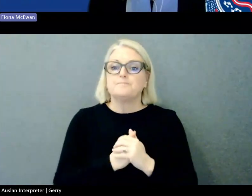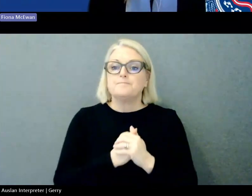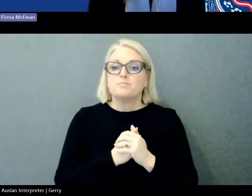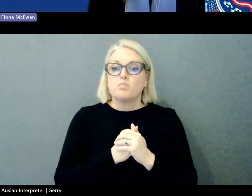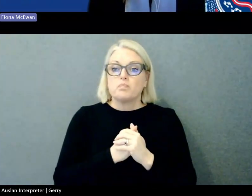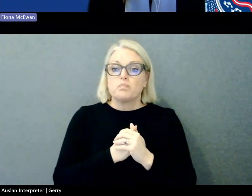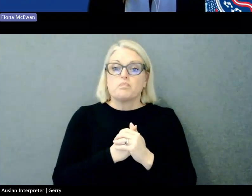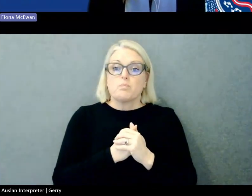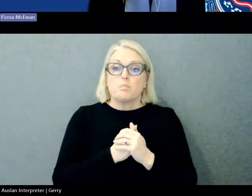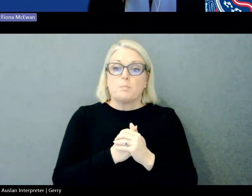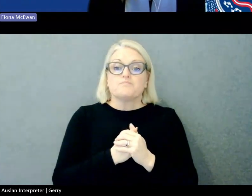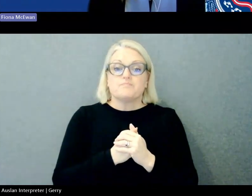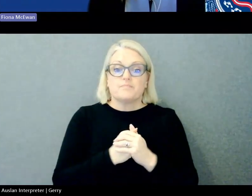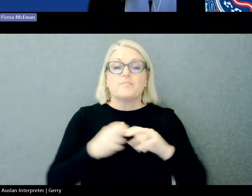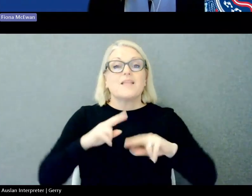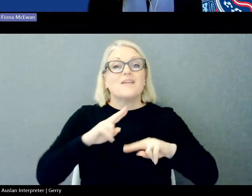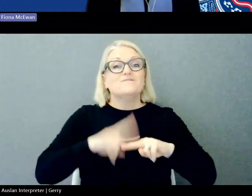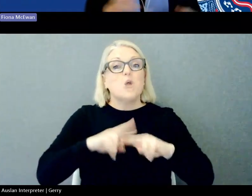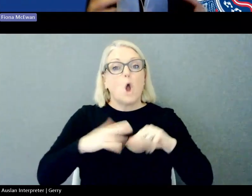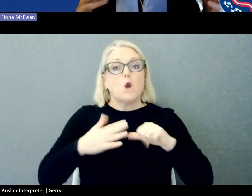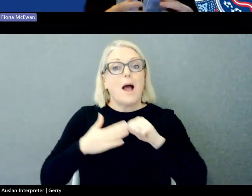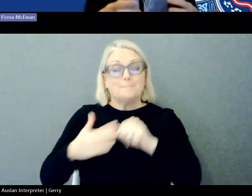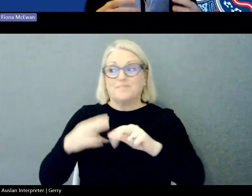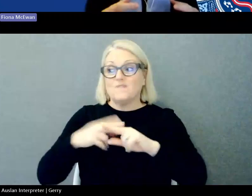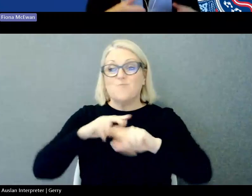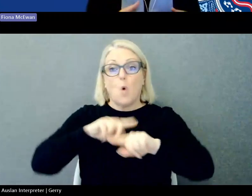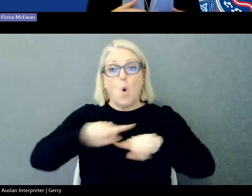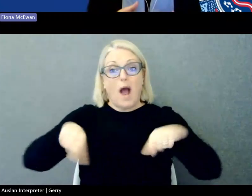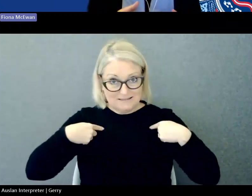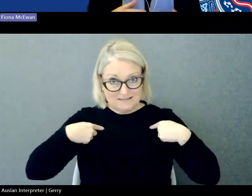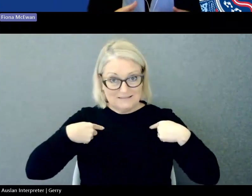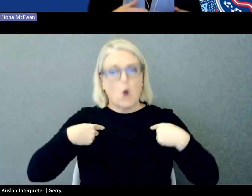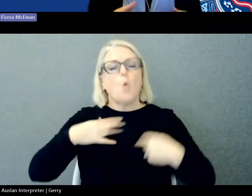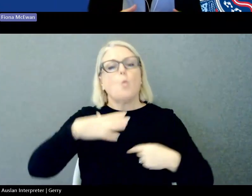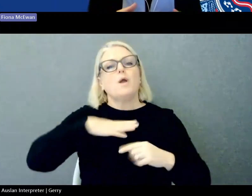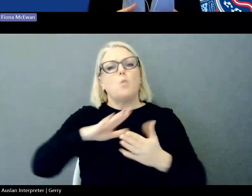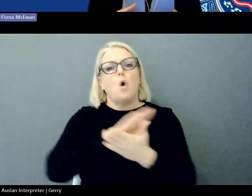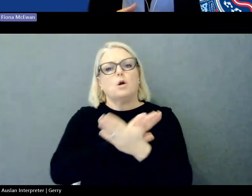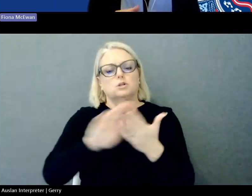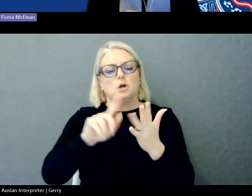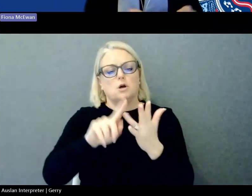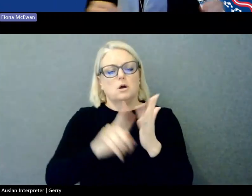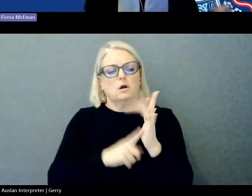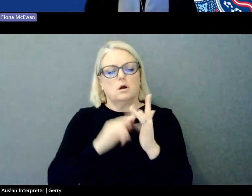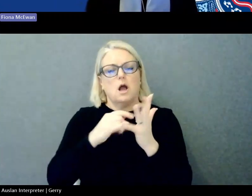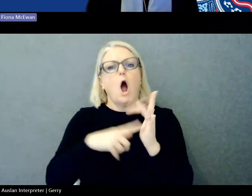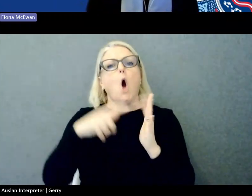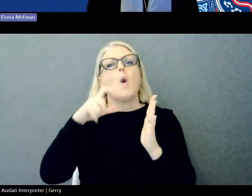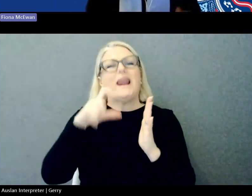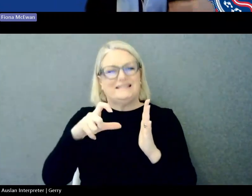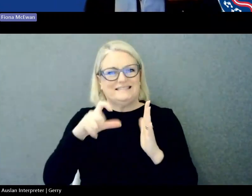we are doing a lot of work to really bring together a more holistic view of our customer needs across our different teams